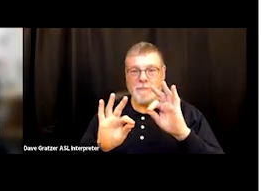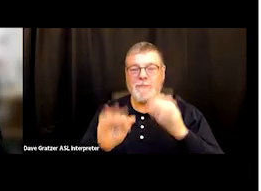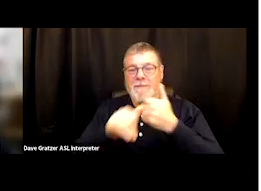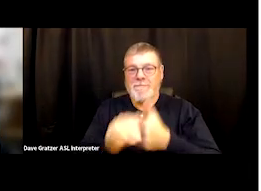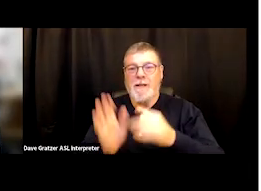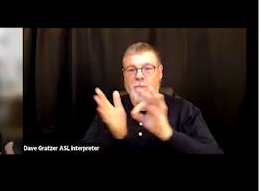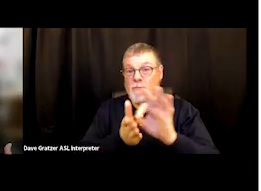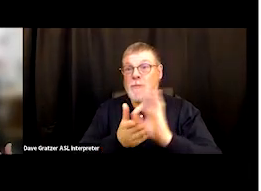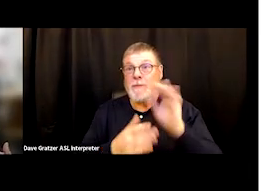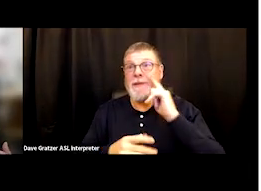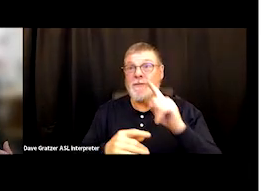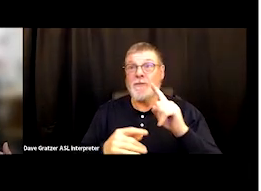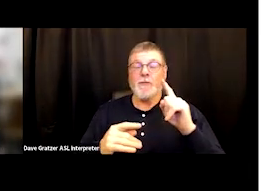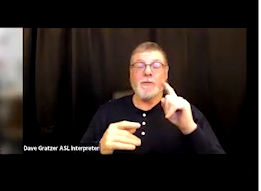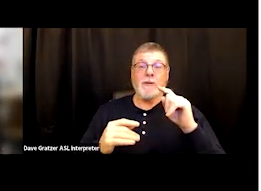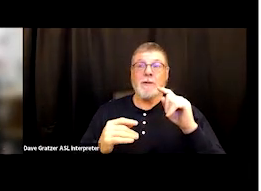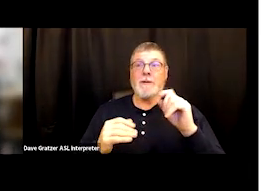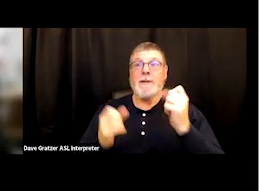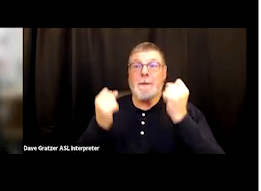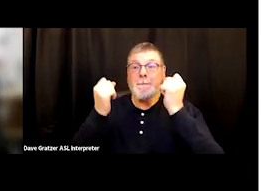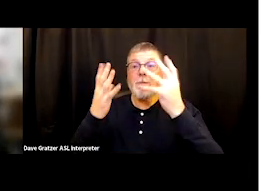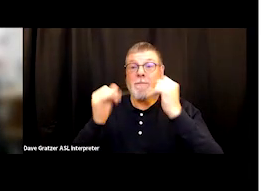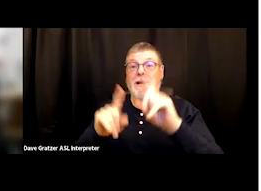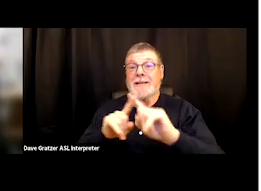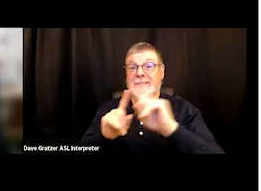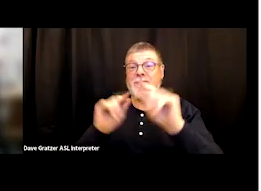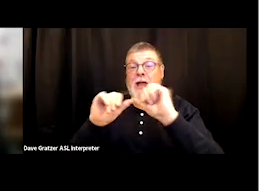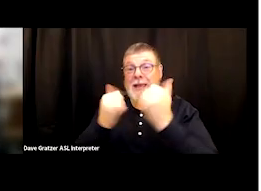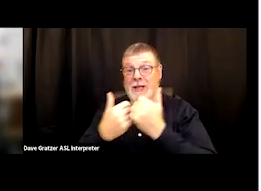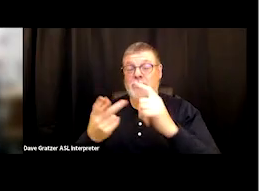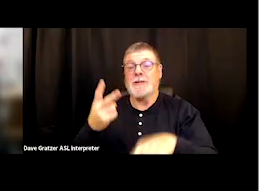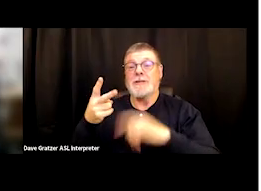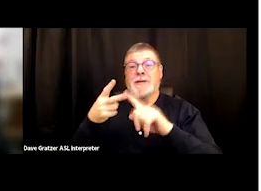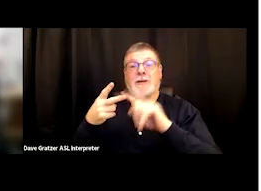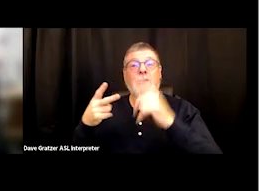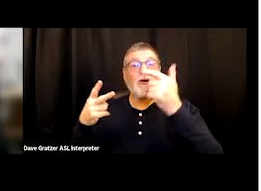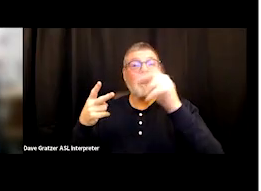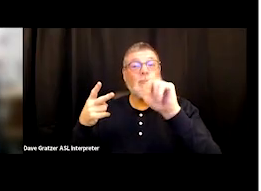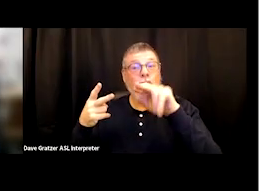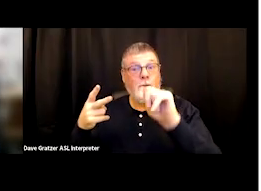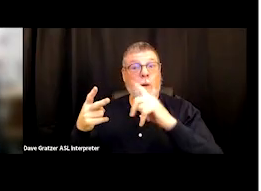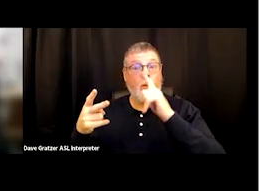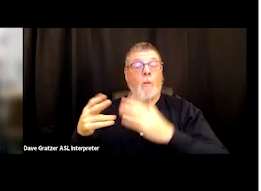For a lot of agencies or grant opportunities that may be willing to support SOAR,